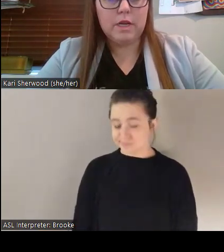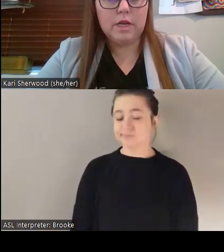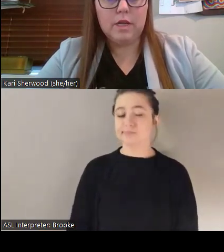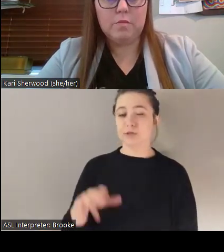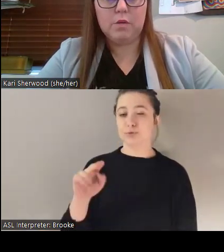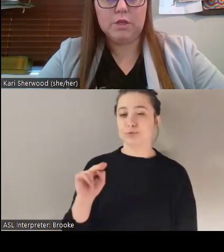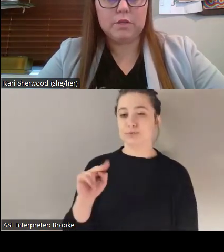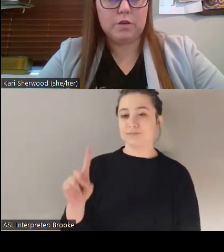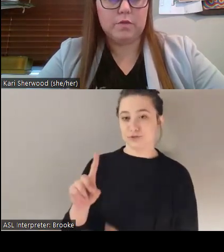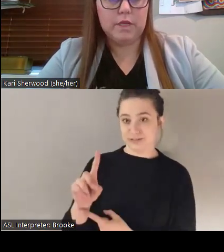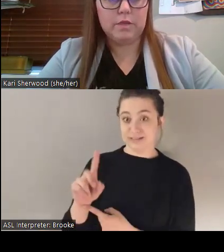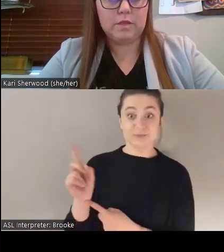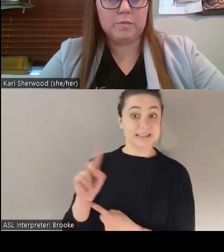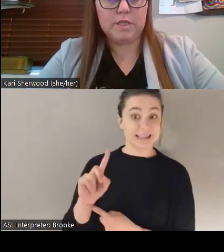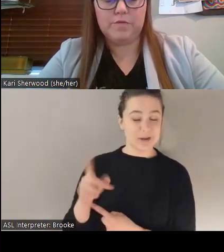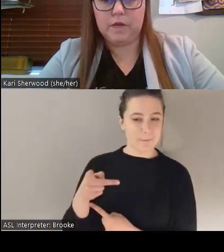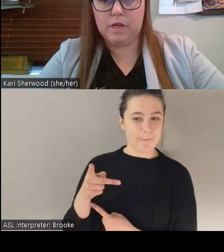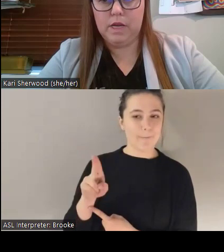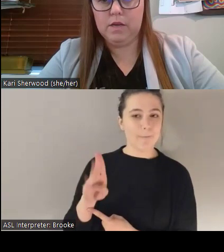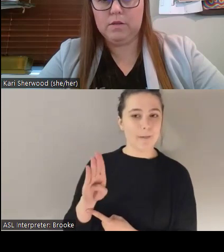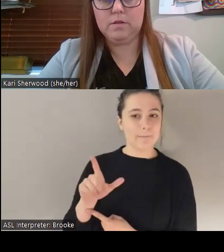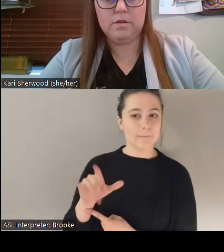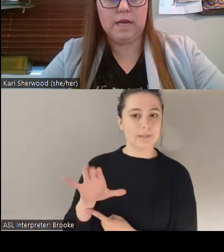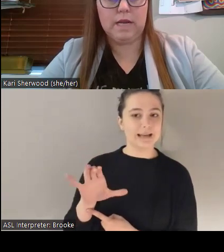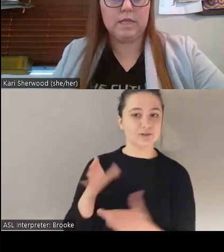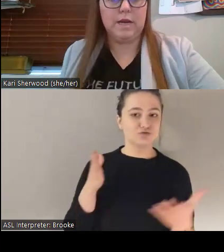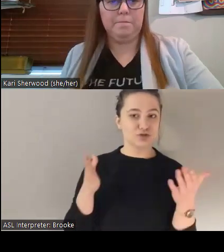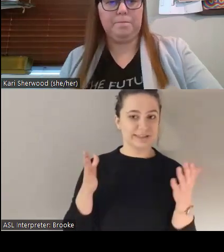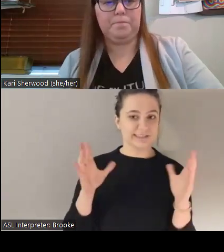in public service specifically. Next slide.